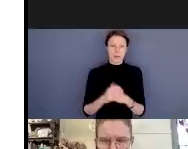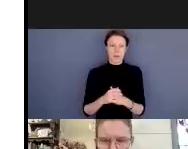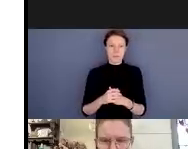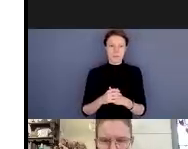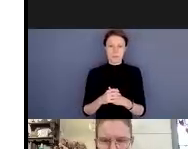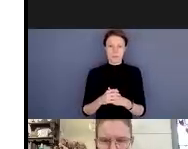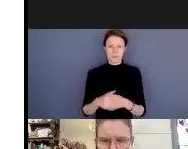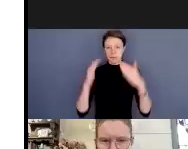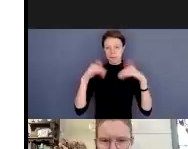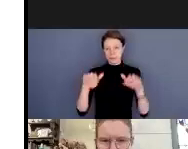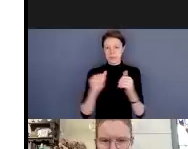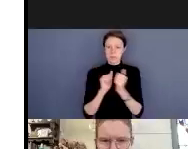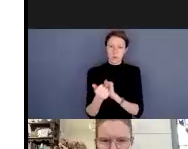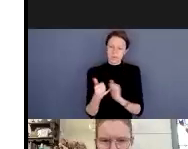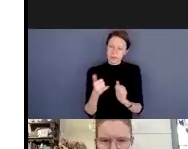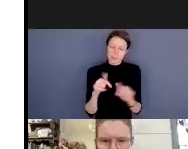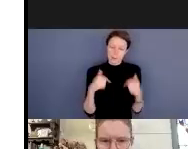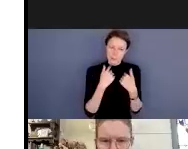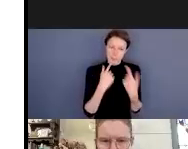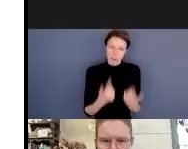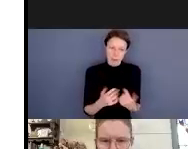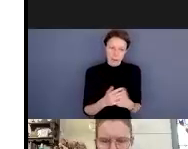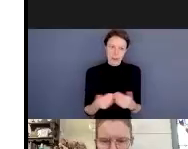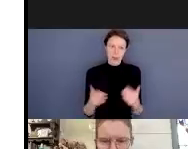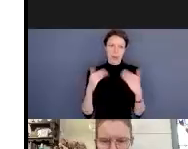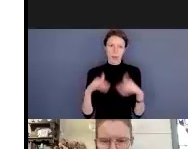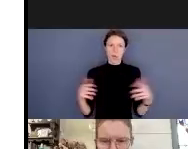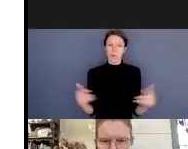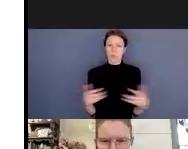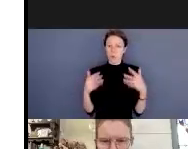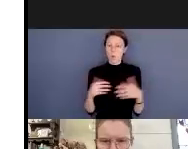care too much about that, the war in Ukraine is a massive thing that people are just avoiding at